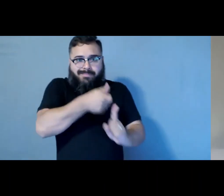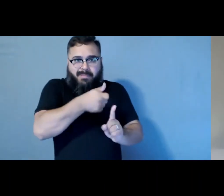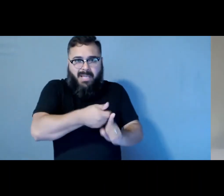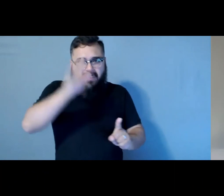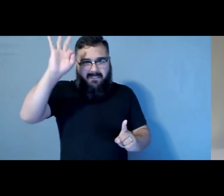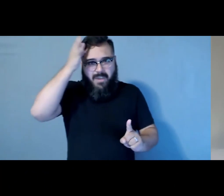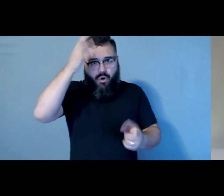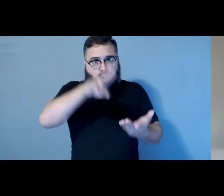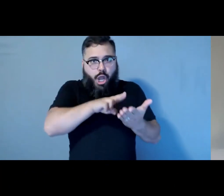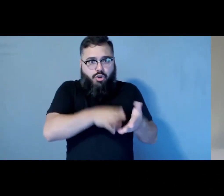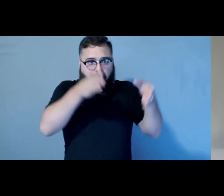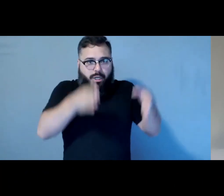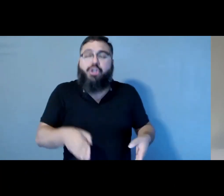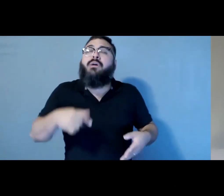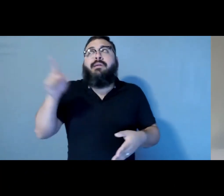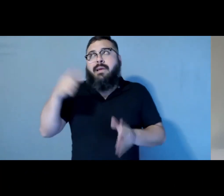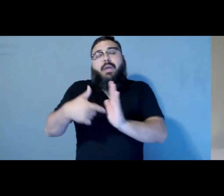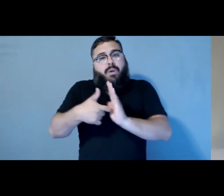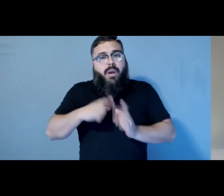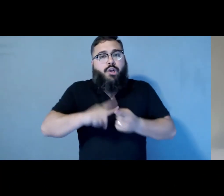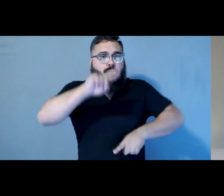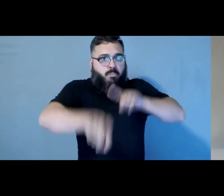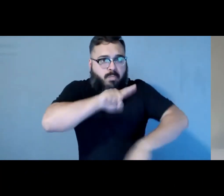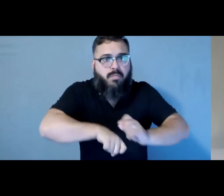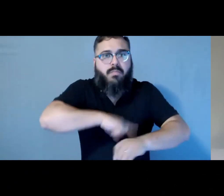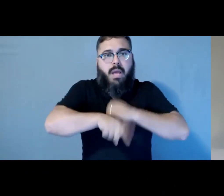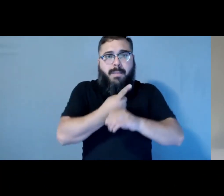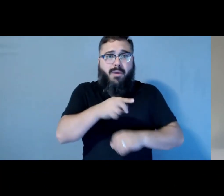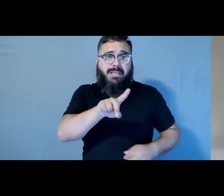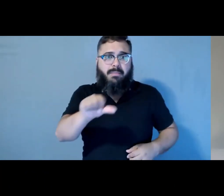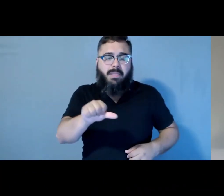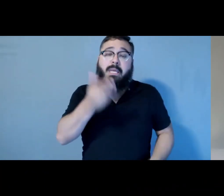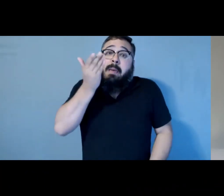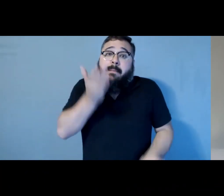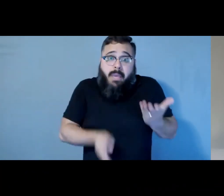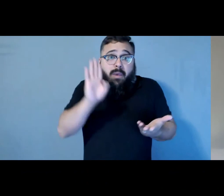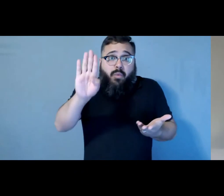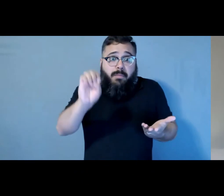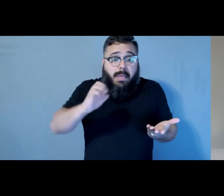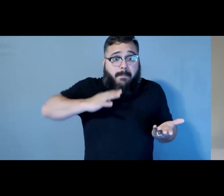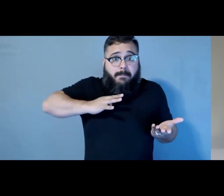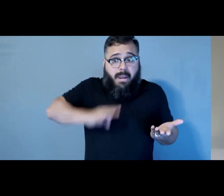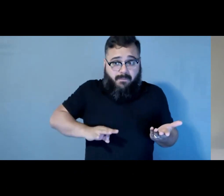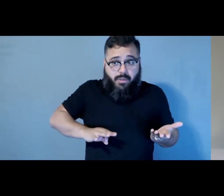they have to ask questions about disability. And so it may be beneficial for entities